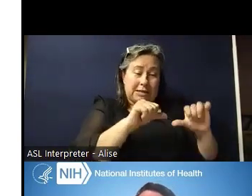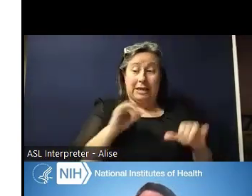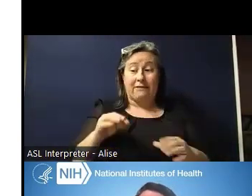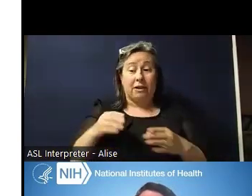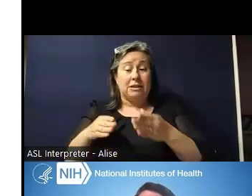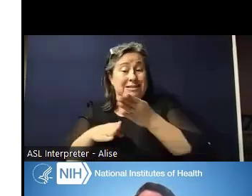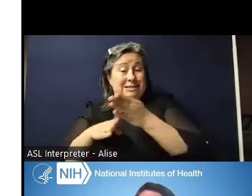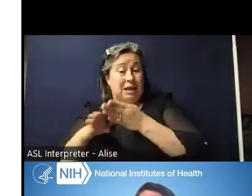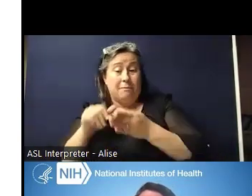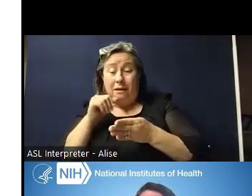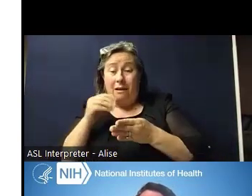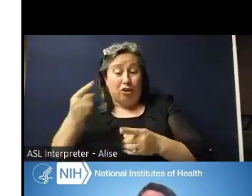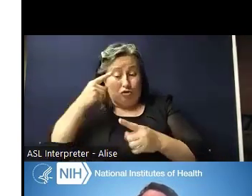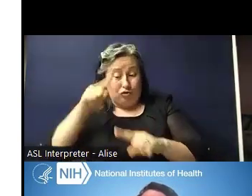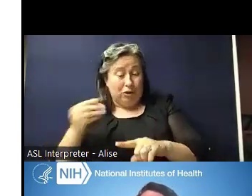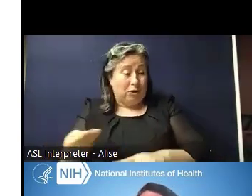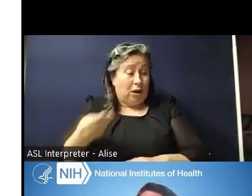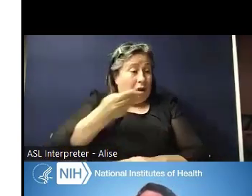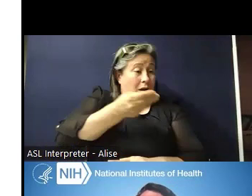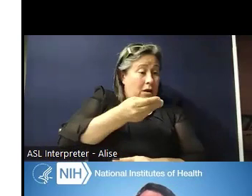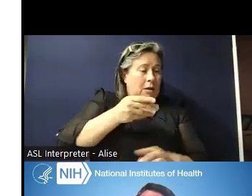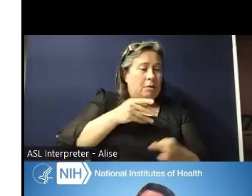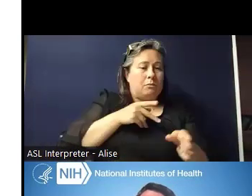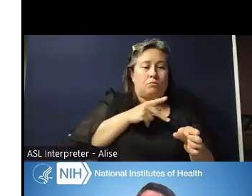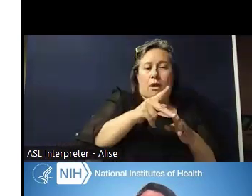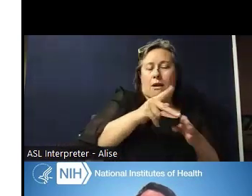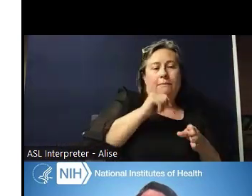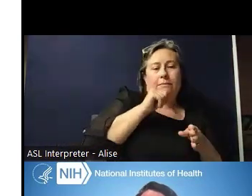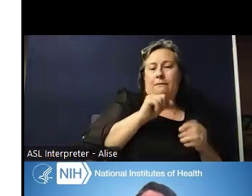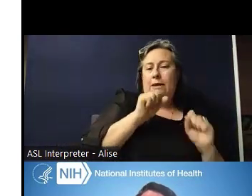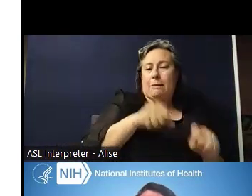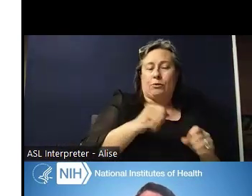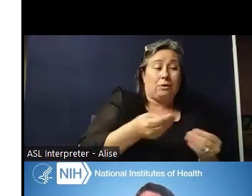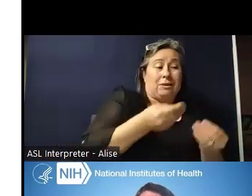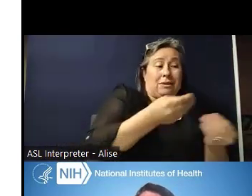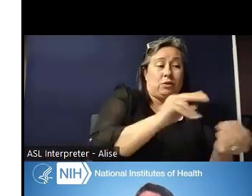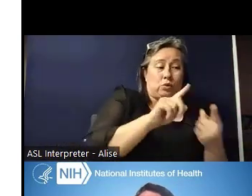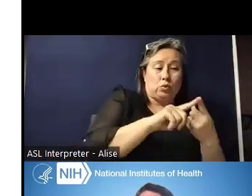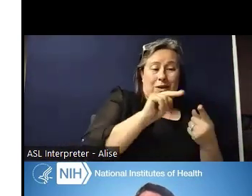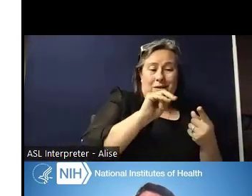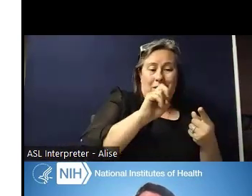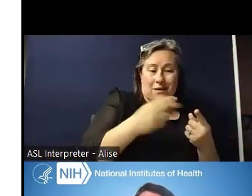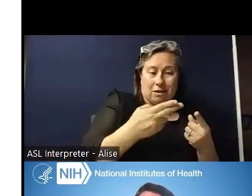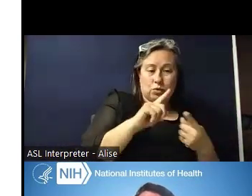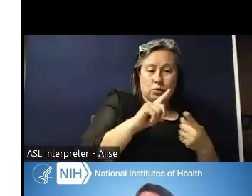to give that to the prime, the prime isn't going to be able to give it to us at NIH when we ask for it.